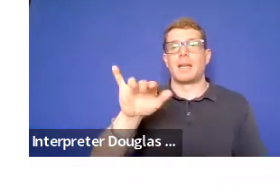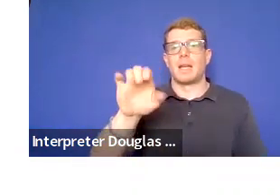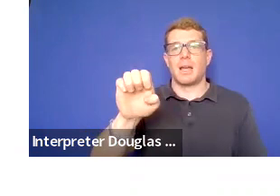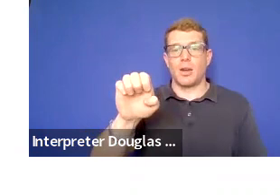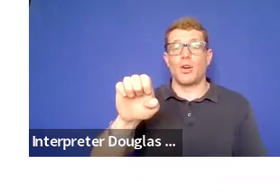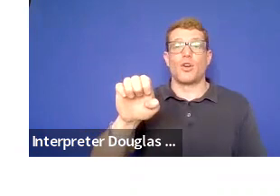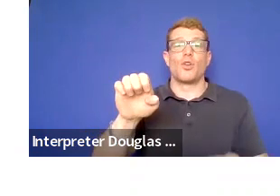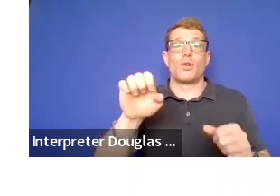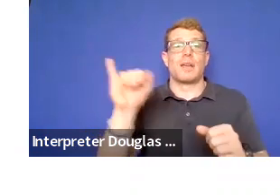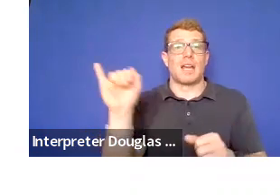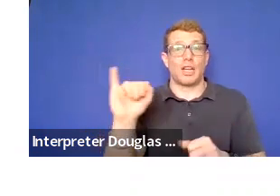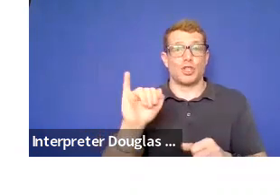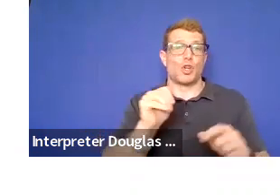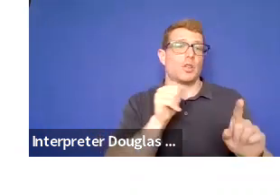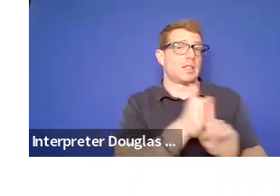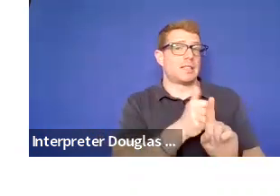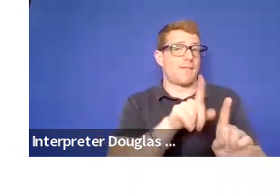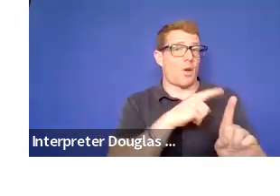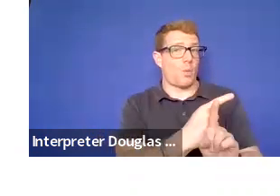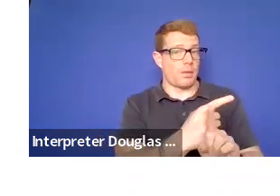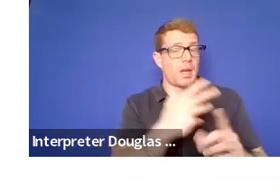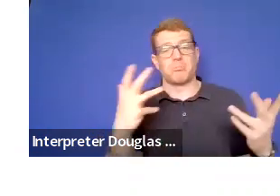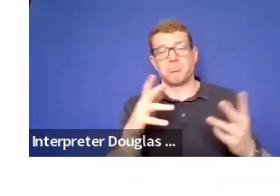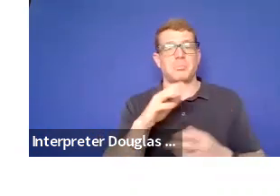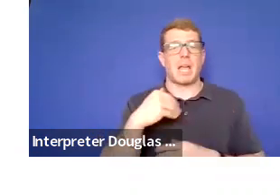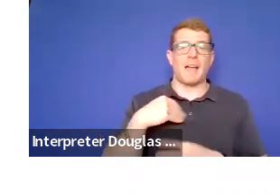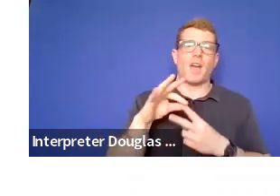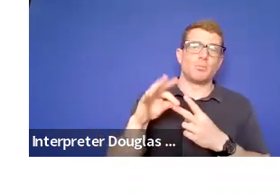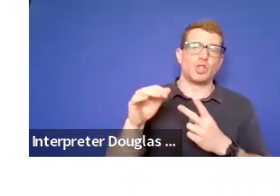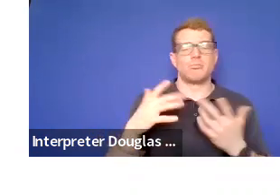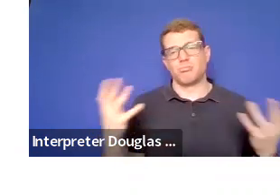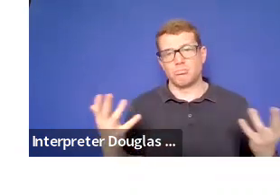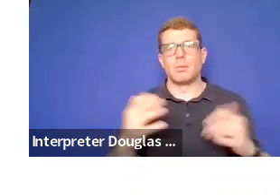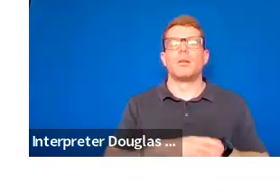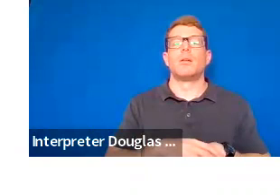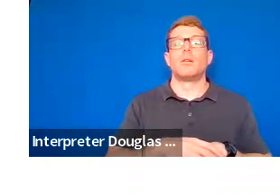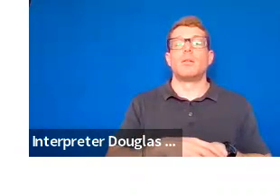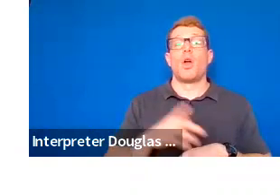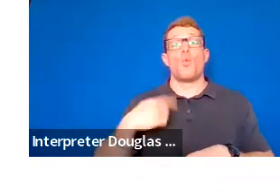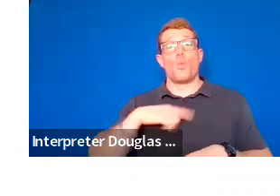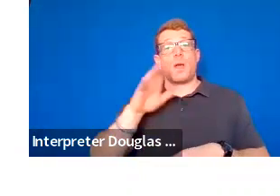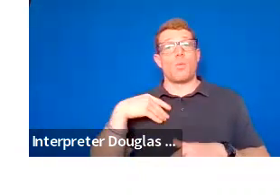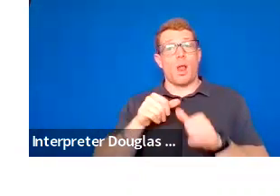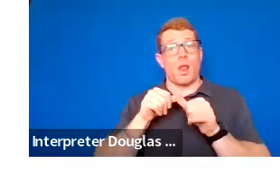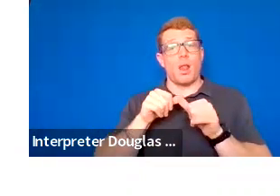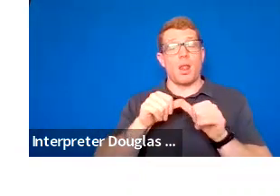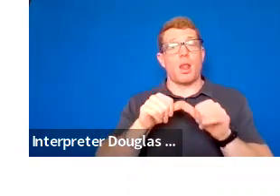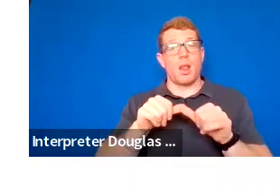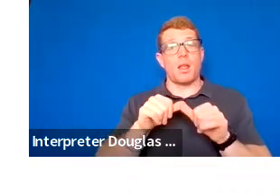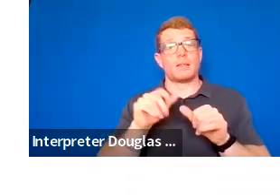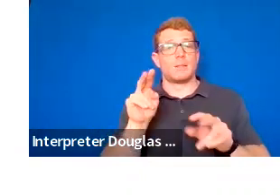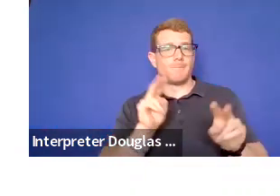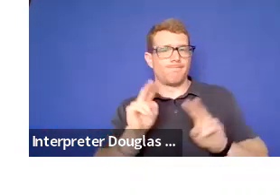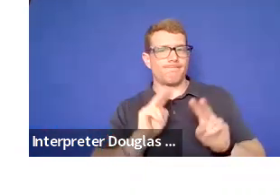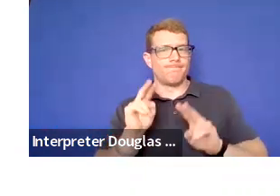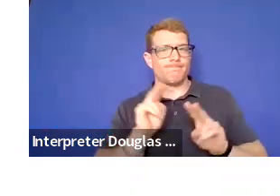I mentioned before we continue to monitor robin's pace or the duration of his employment.